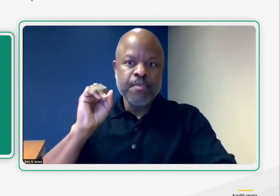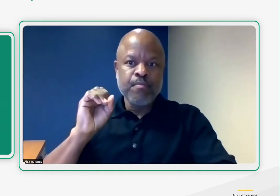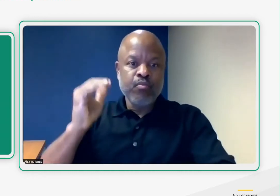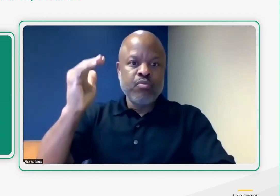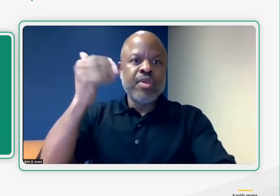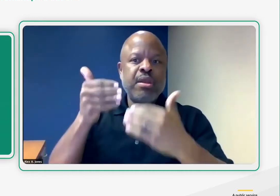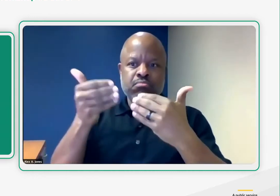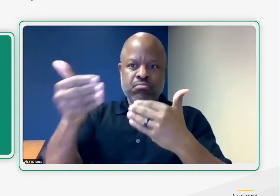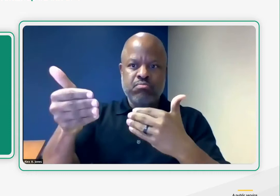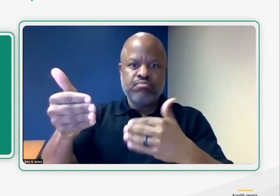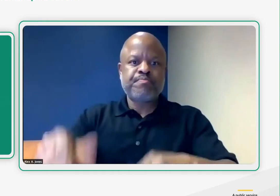And that's what we're going to discuss today.